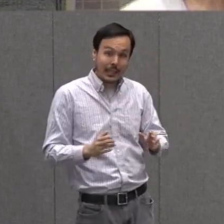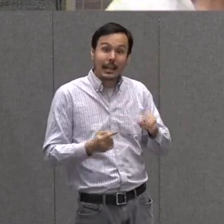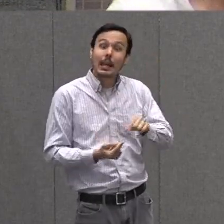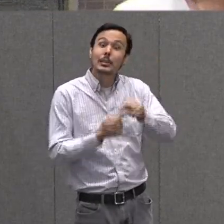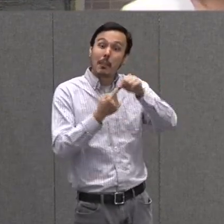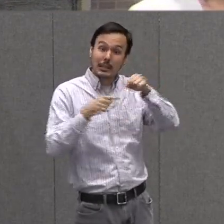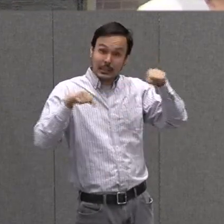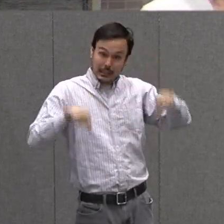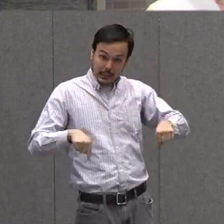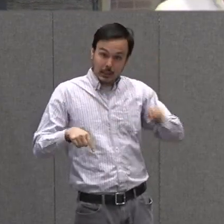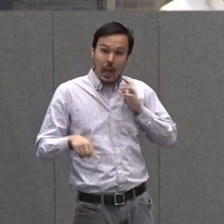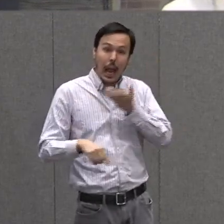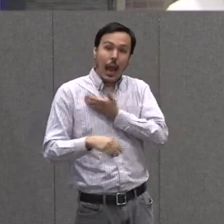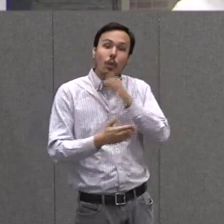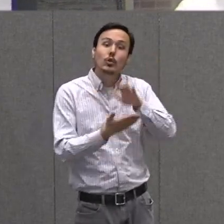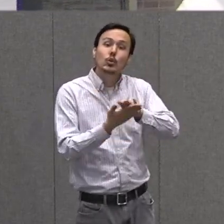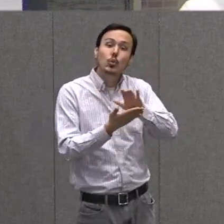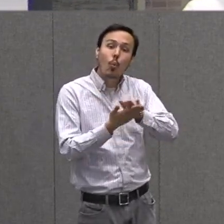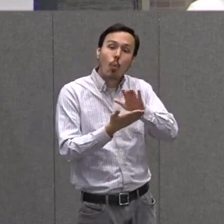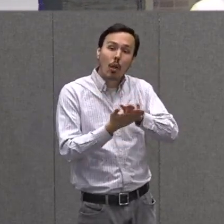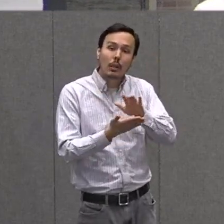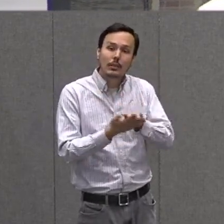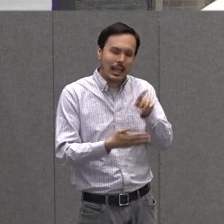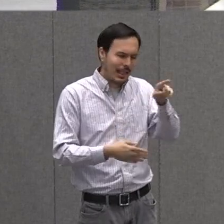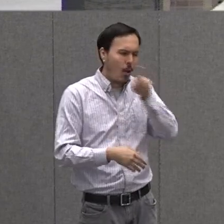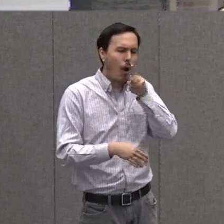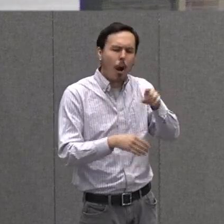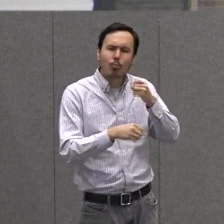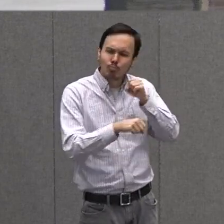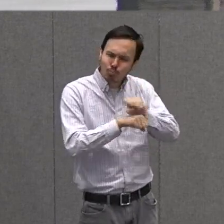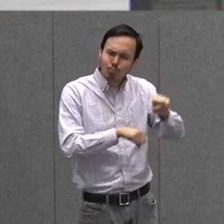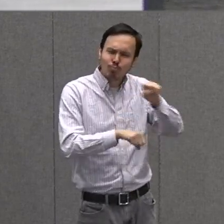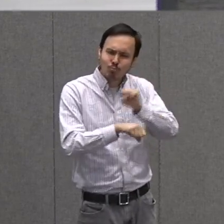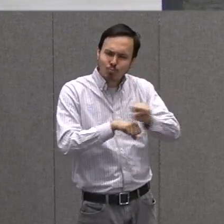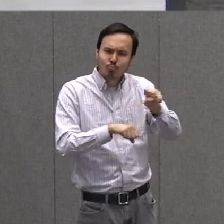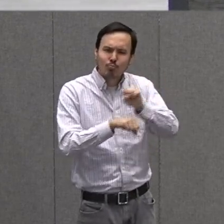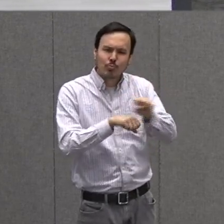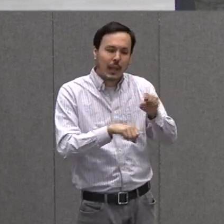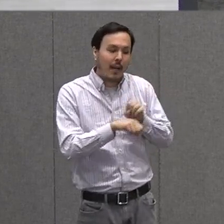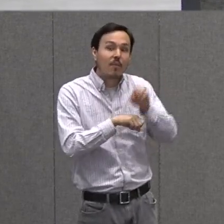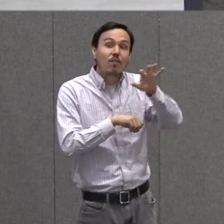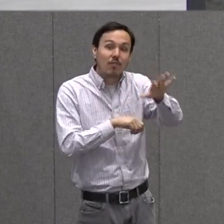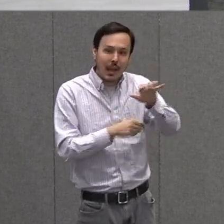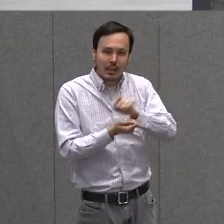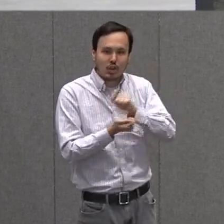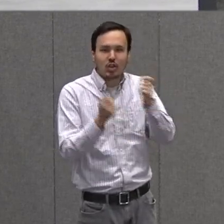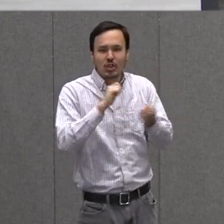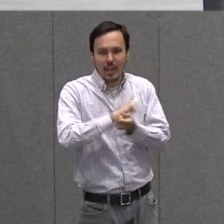that are making a difference every day in their community, especially during this coronavirus time.